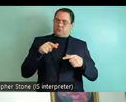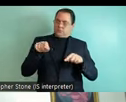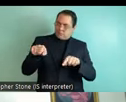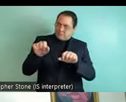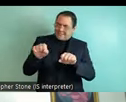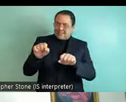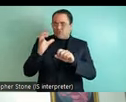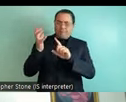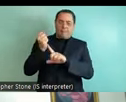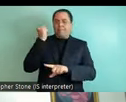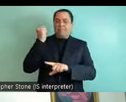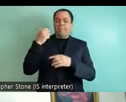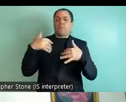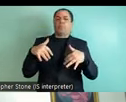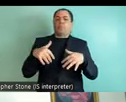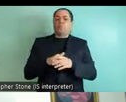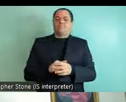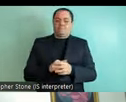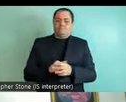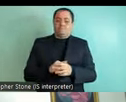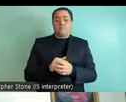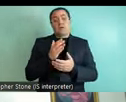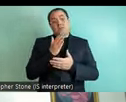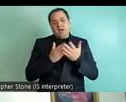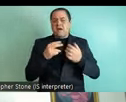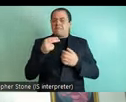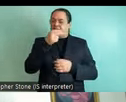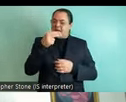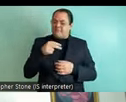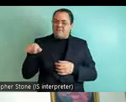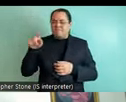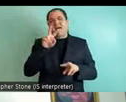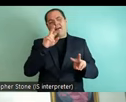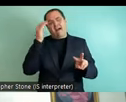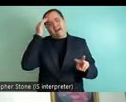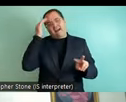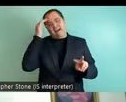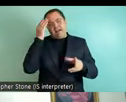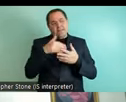in terms of names and some of them are multinational brands that we may be familiar with my size